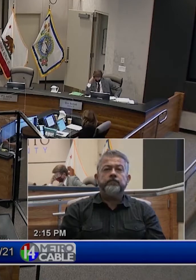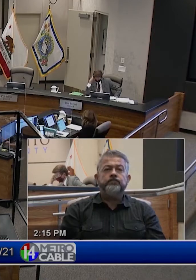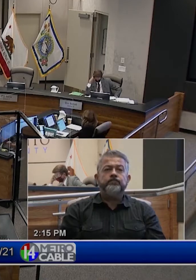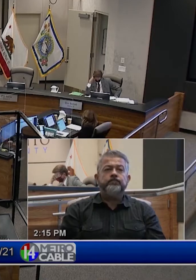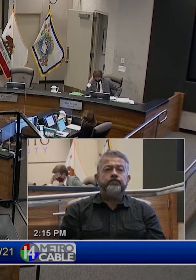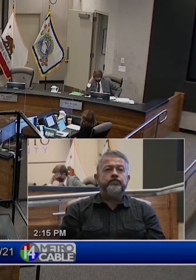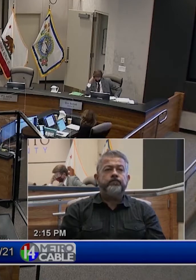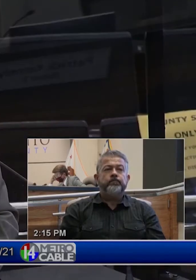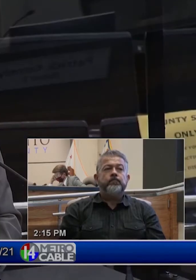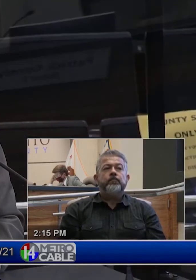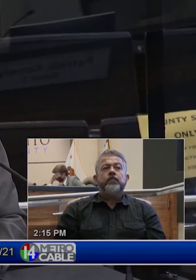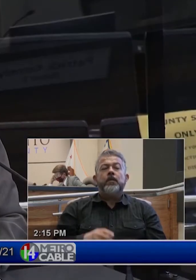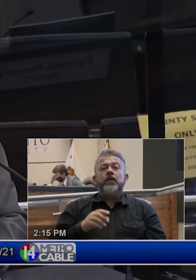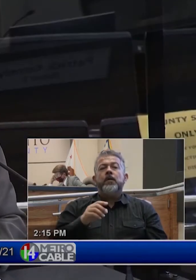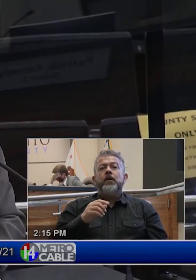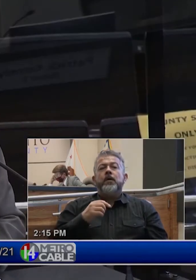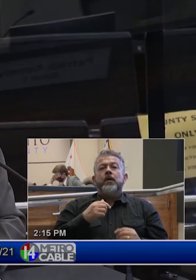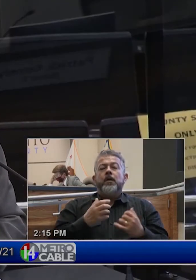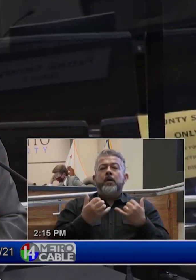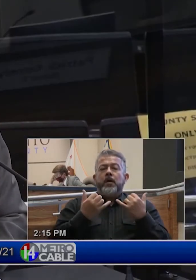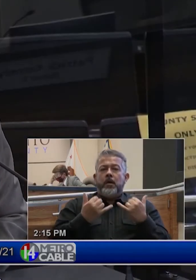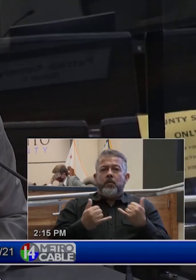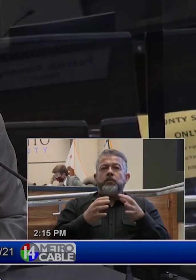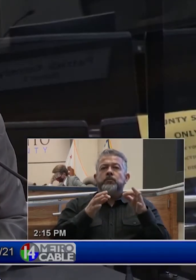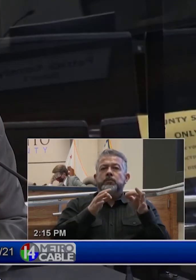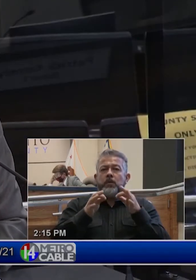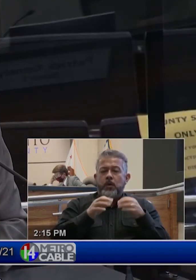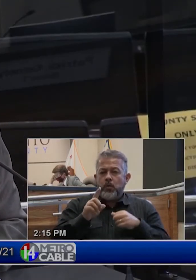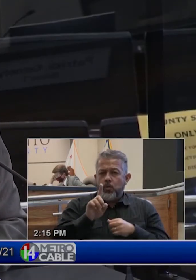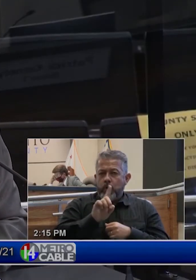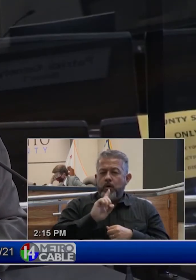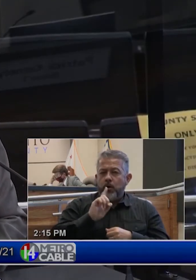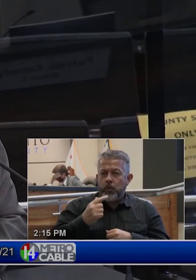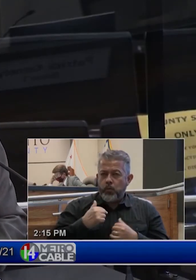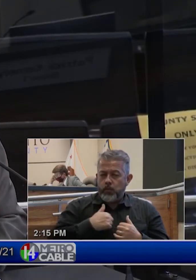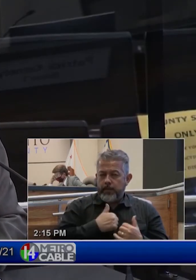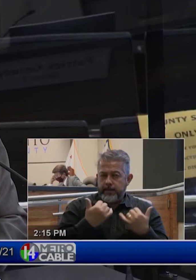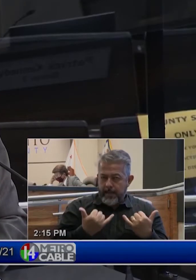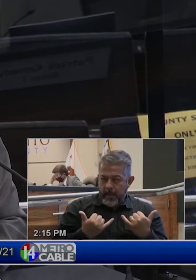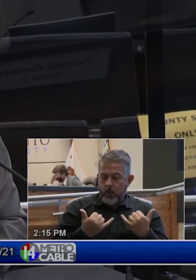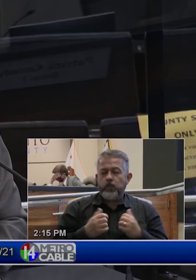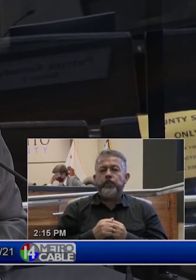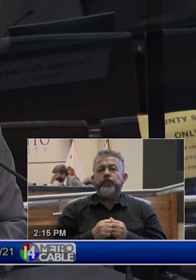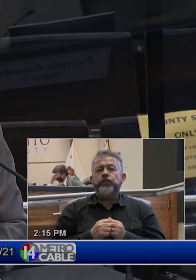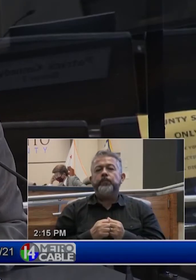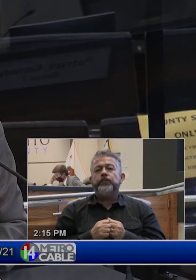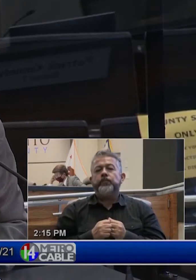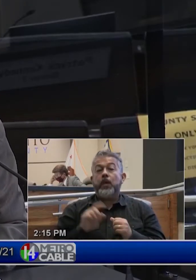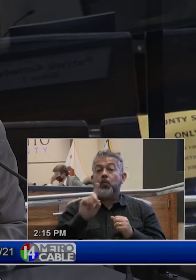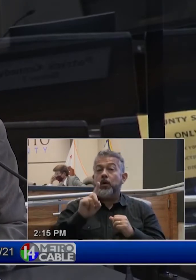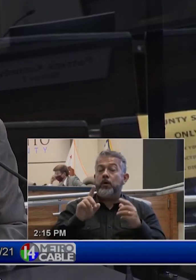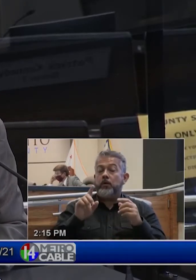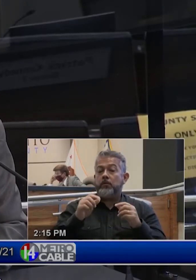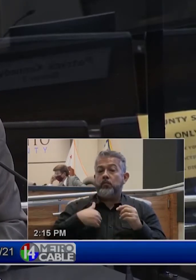THANK YOU. >> I'LL GO THROUGHOUT FIRST PART I'LL GO THROUGHOUT FIRST PART AND WANTED TO BRING YOU UP TO AND WANTED TO BRING YOU UP TO DATE. DATE. NEXT STEP IN THE MIDDLE OF THIS